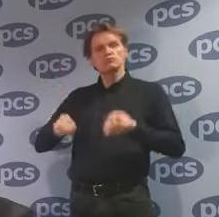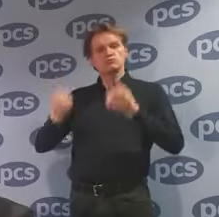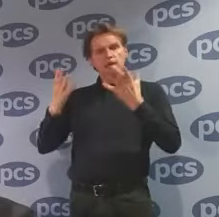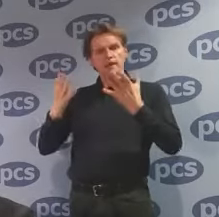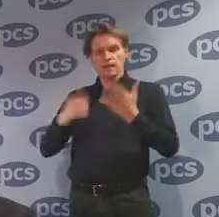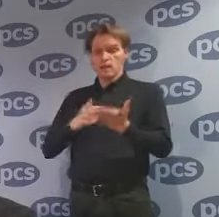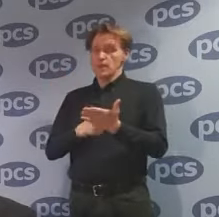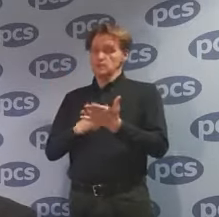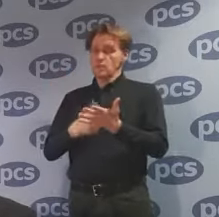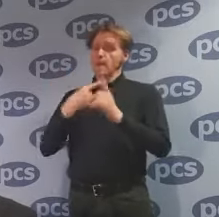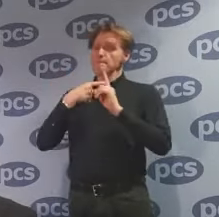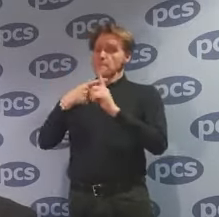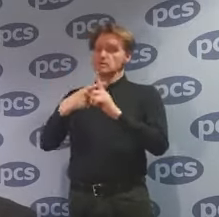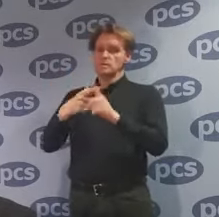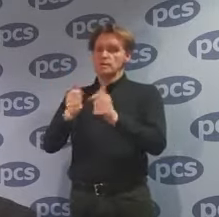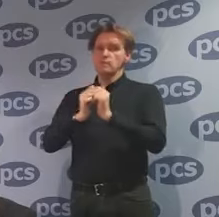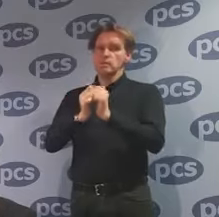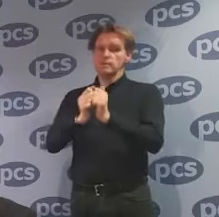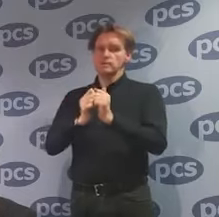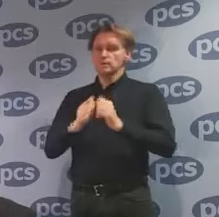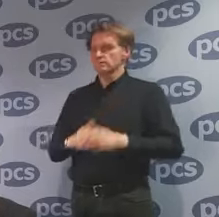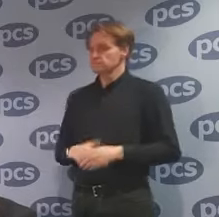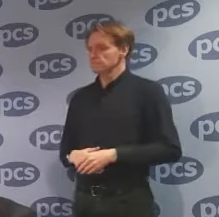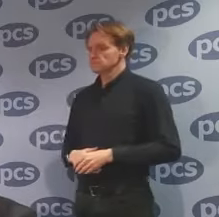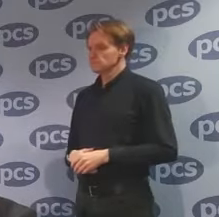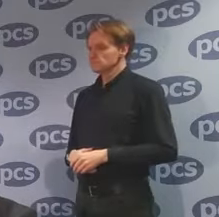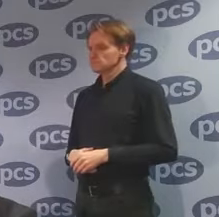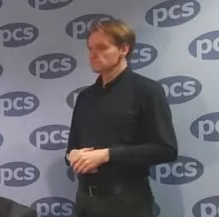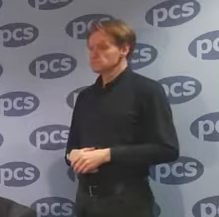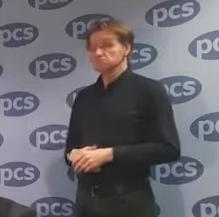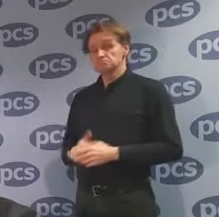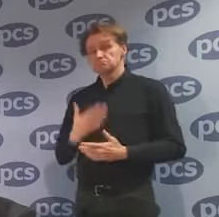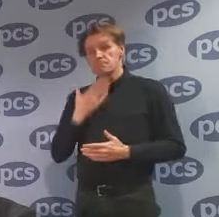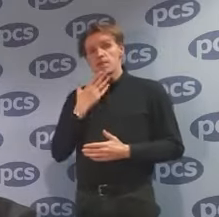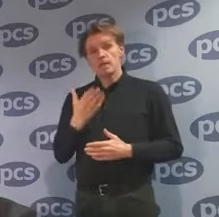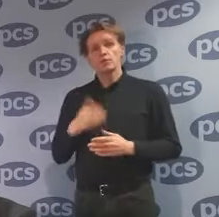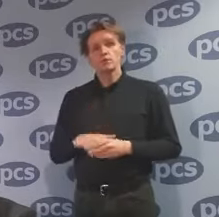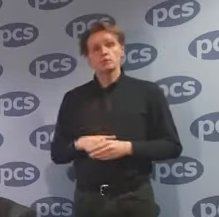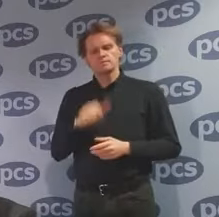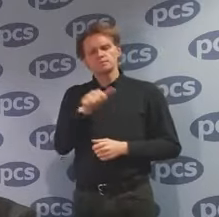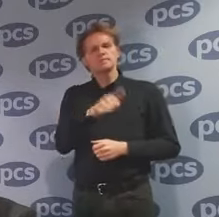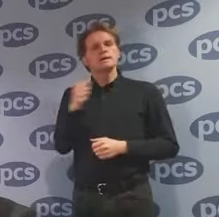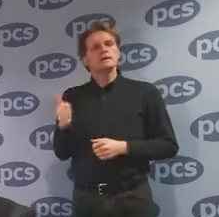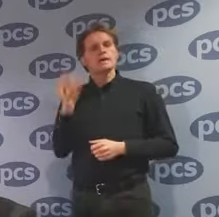so positive for us all. Okay thanks Mark turning to a question from one of our